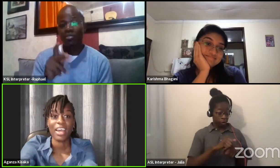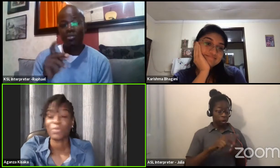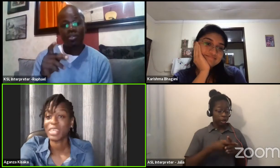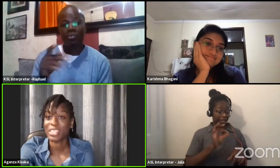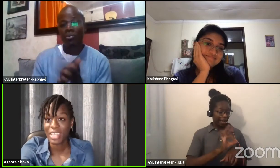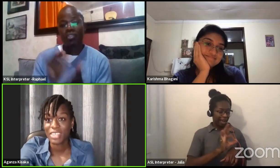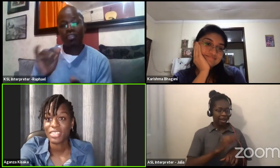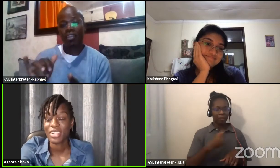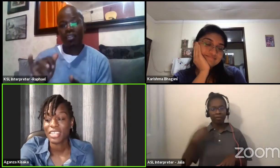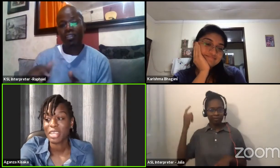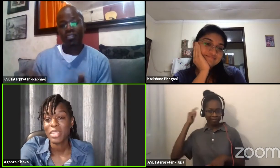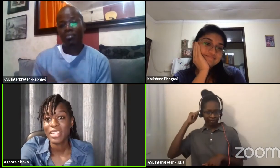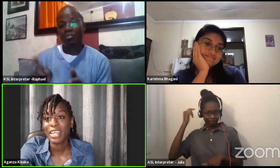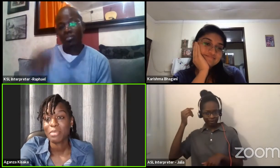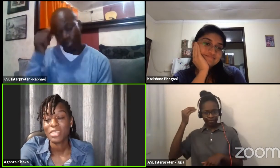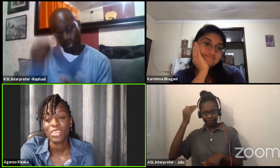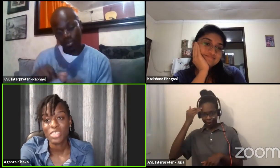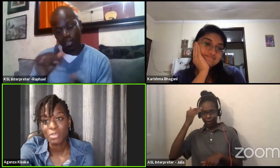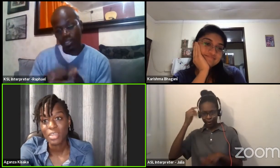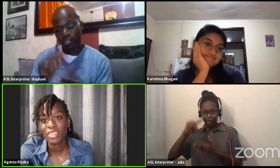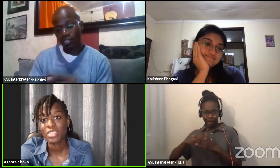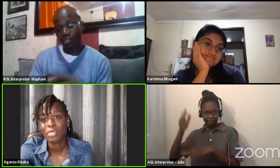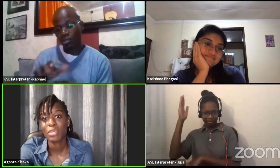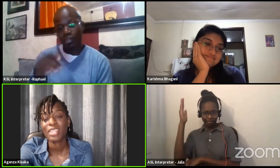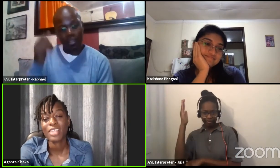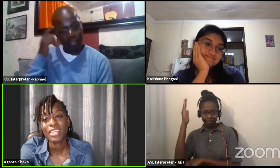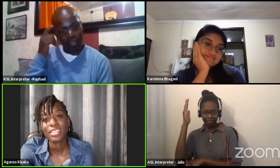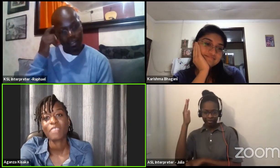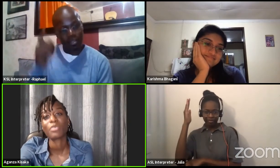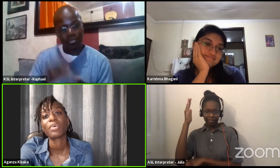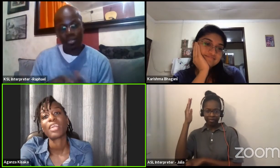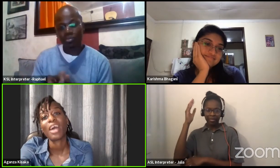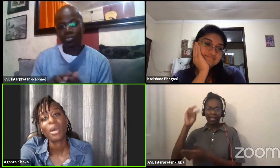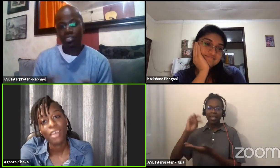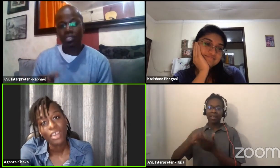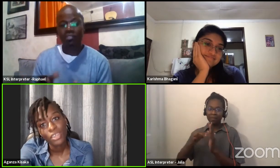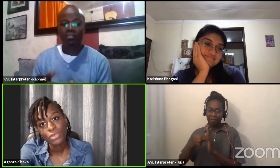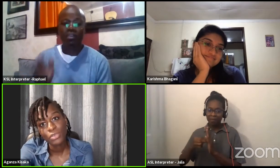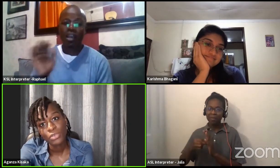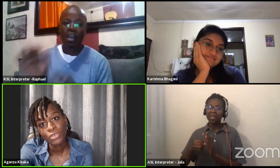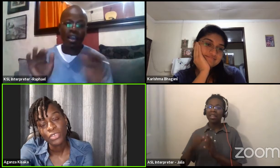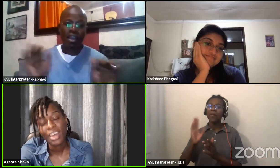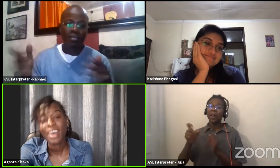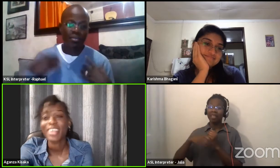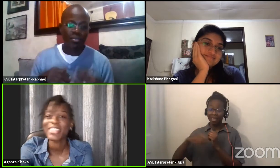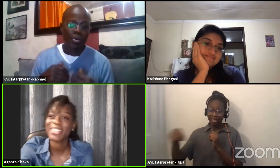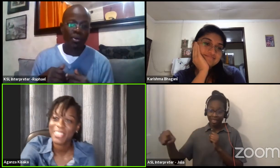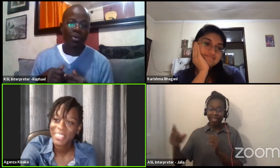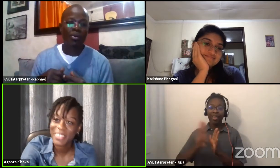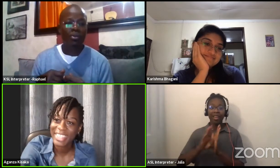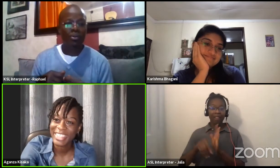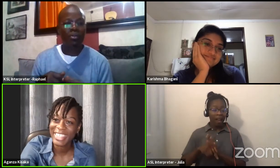and when you say you're starting at midday that means you're gonna spend 30 minutes, and that's asking everyone, how are you, how are you doing?